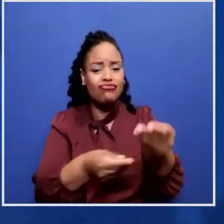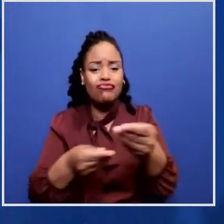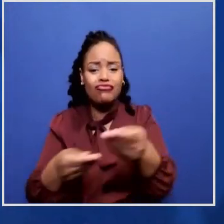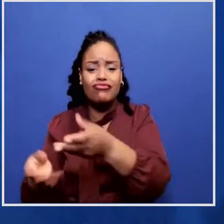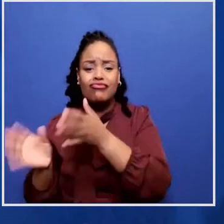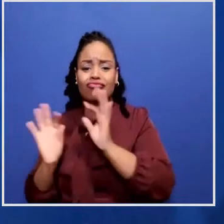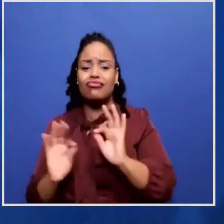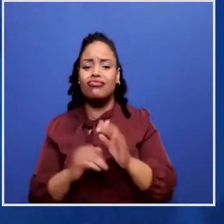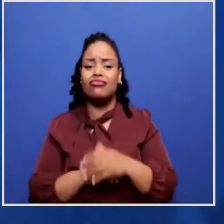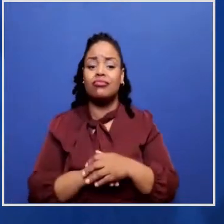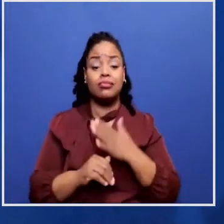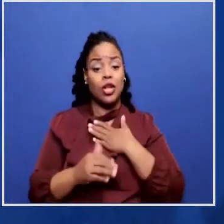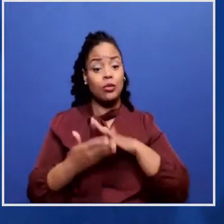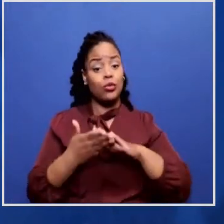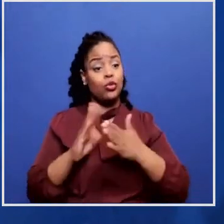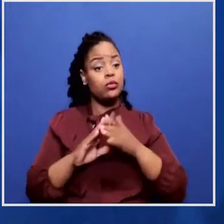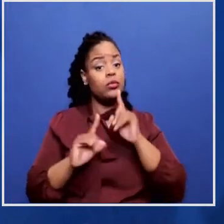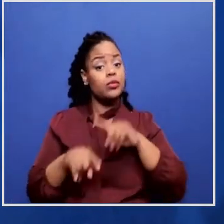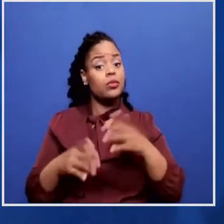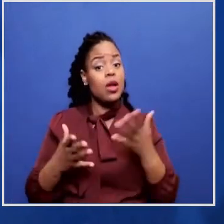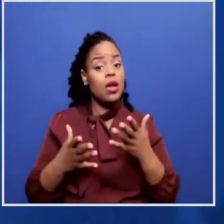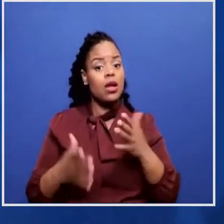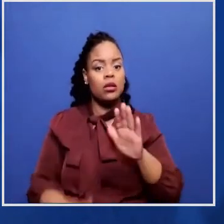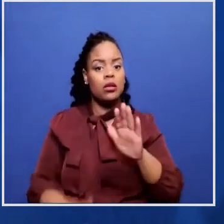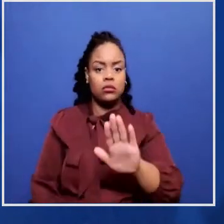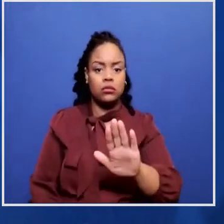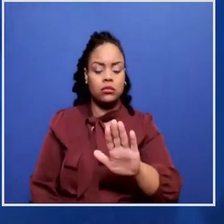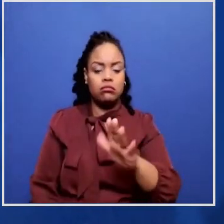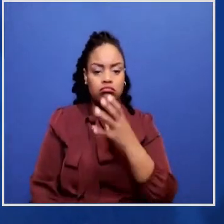OFF, CURBSIDE. WE WILL PICKED IT UP AND DELIVER IT TO FOLKS THAT NEED IT THE MOST.